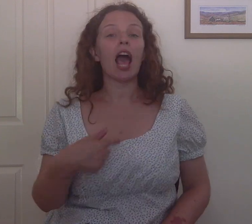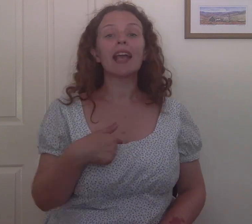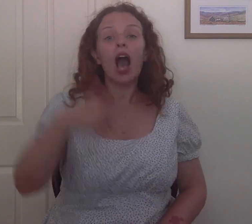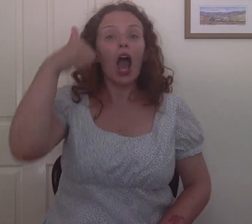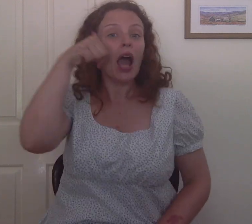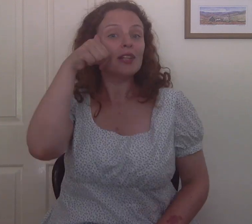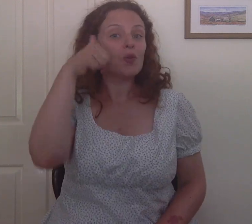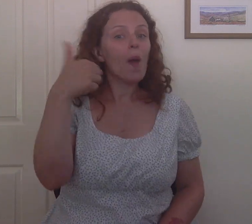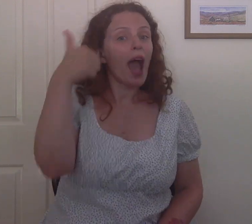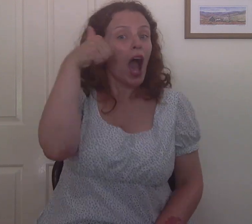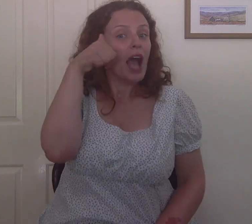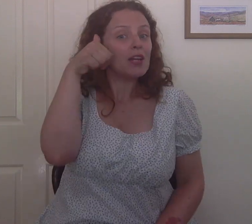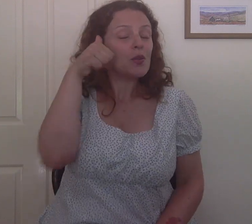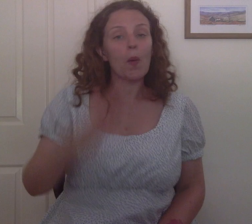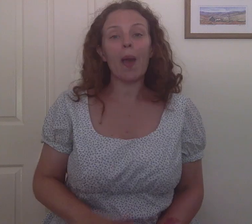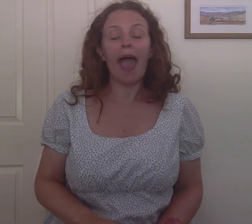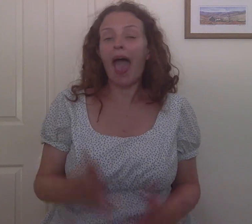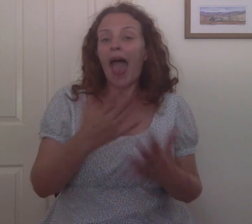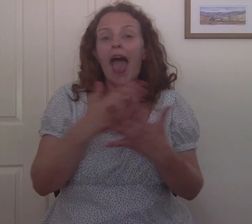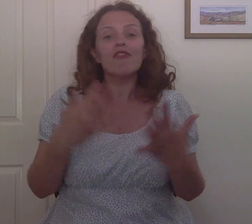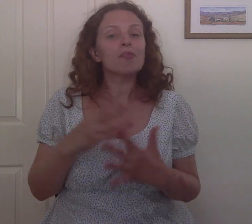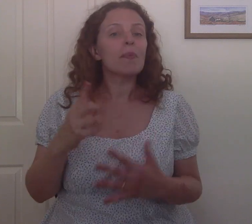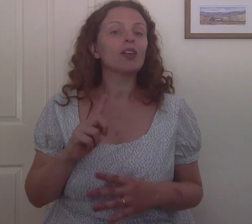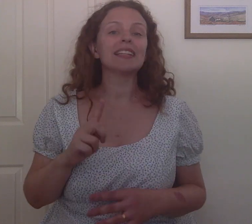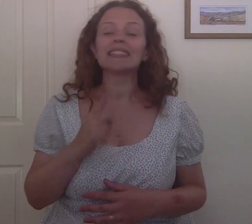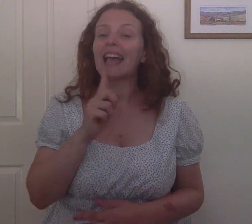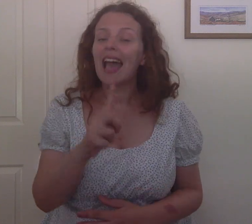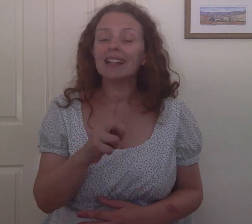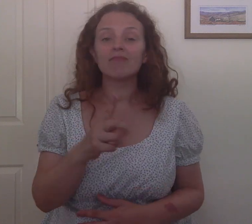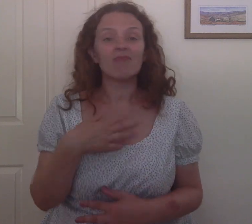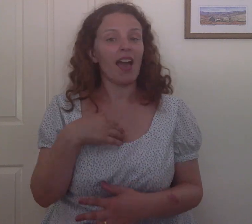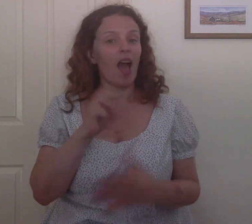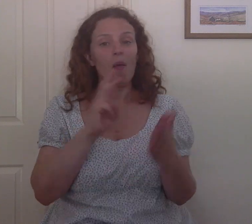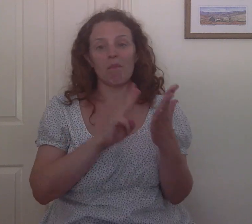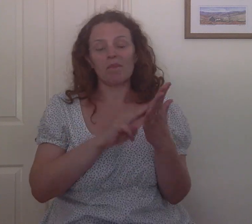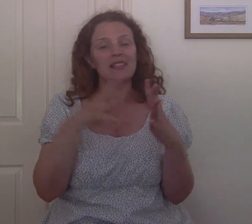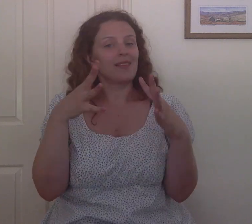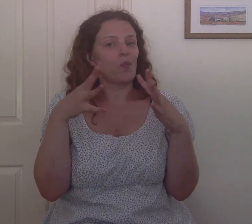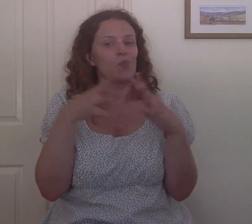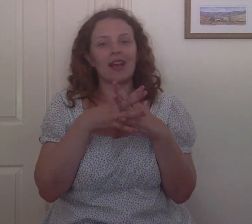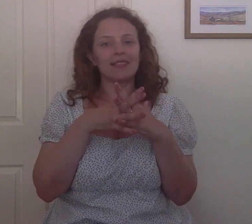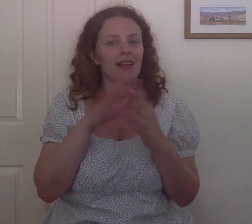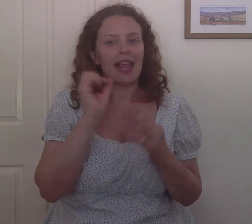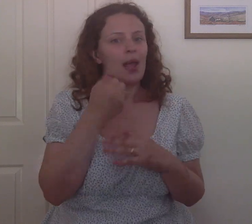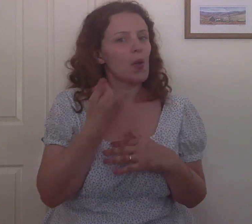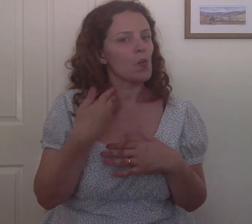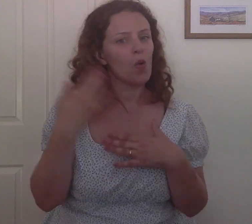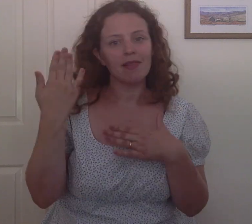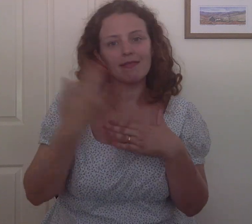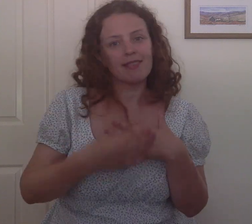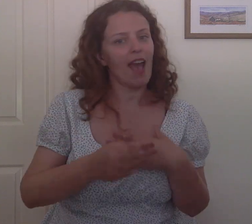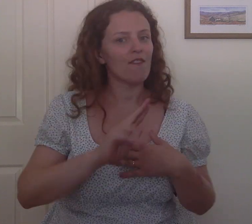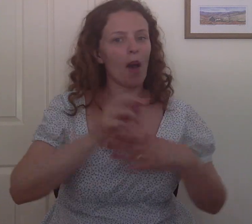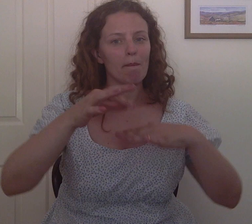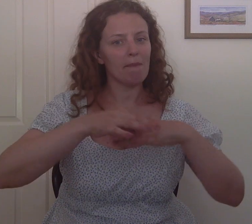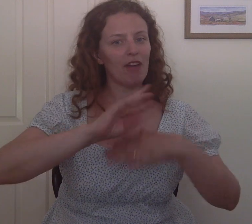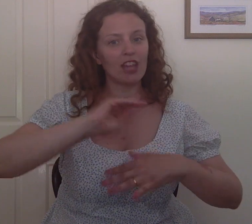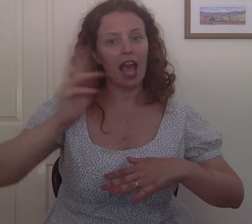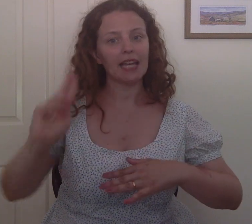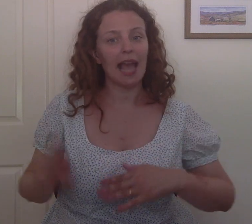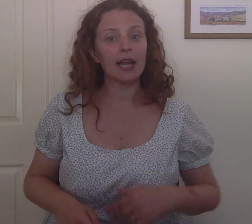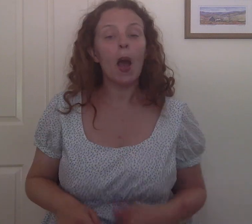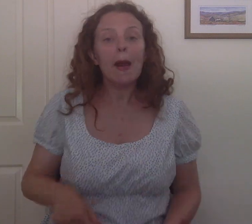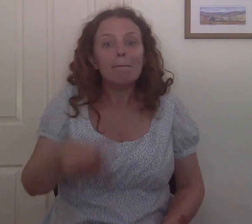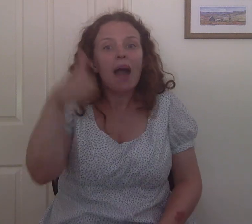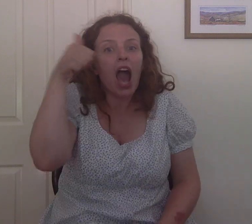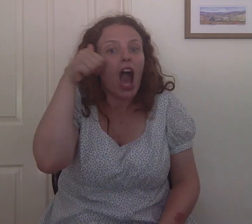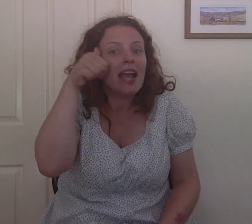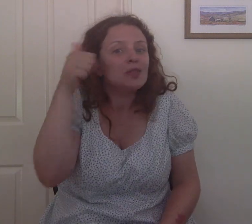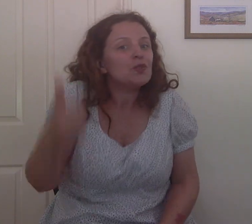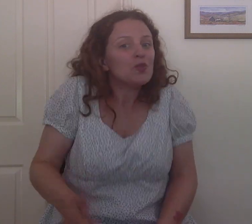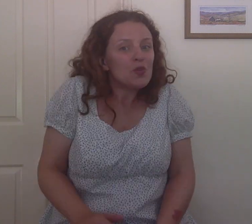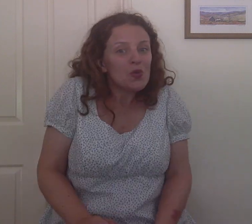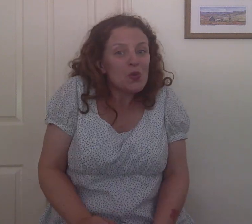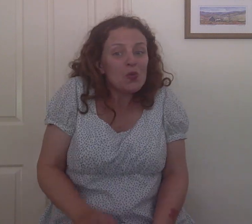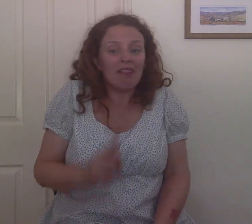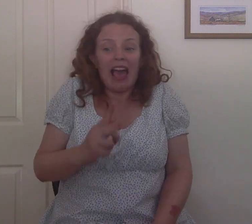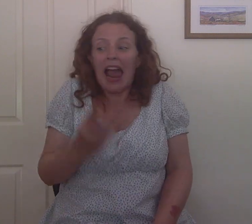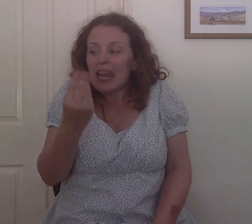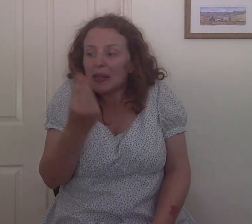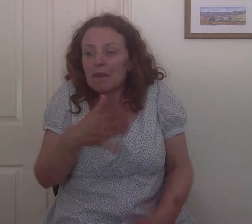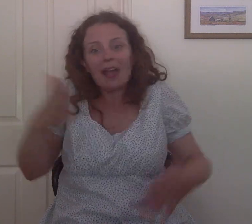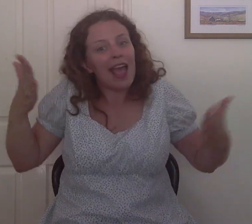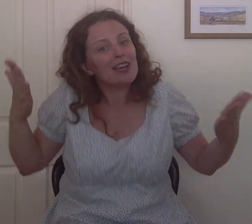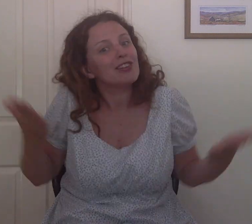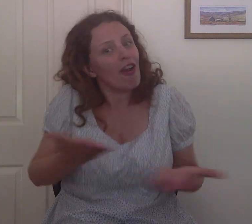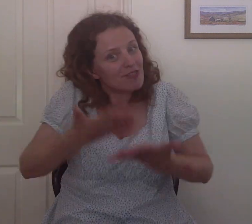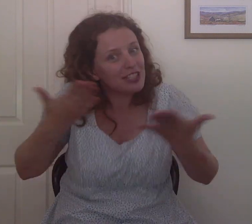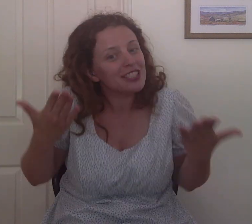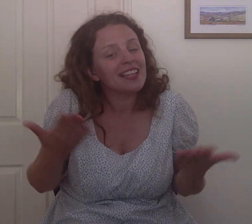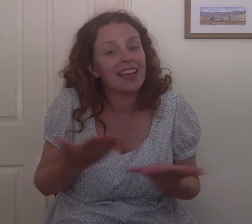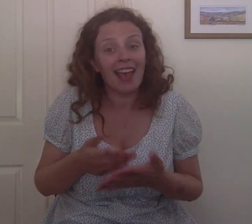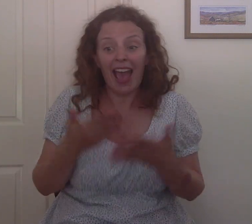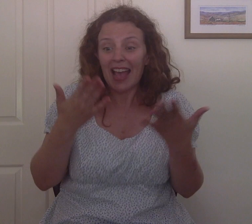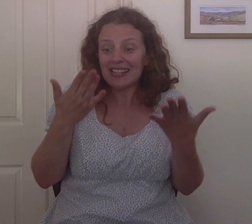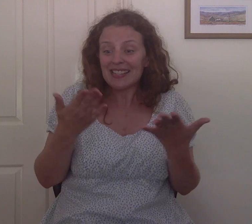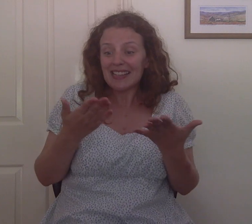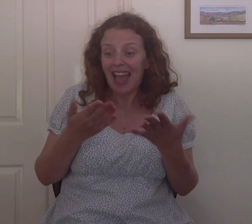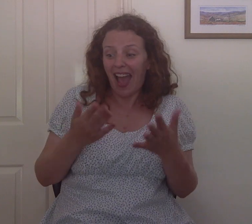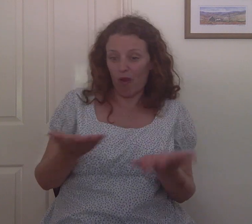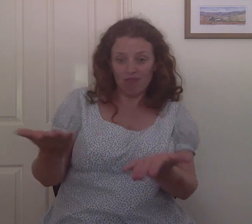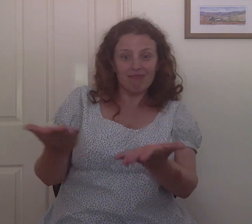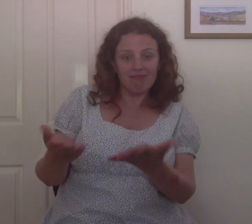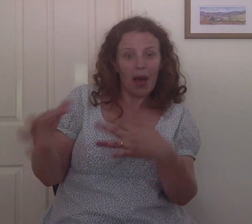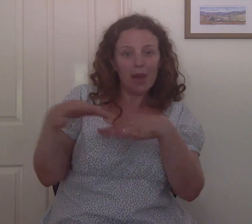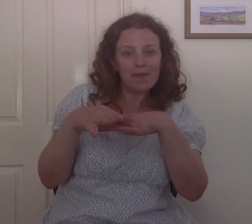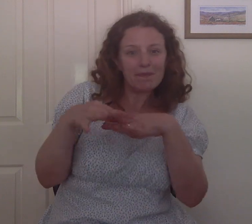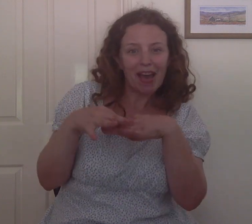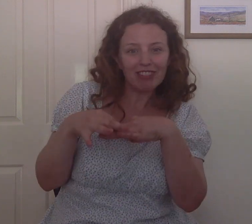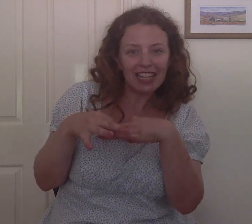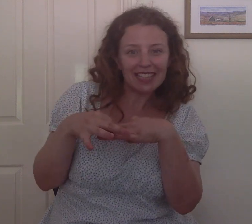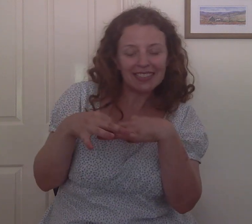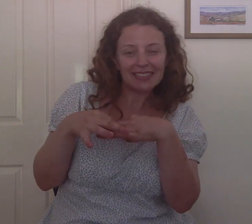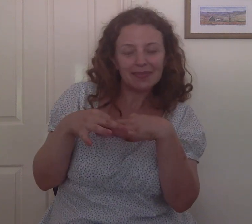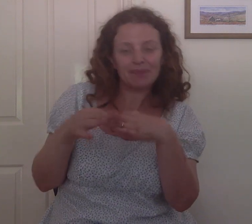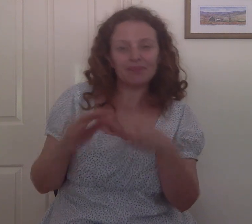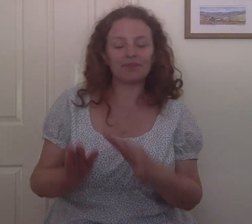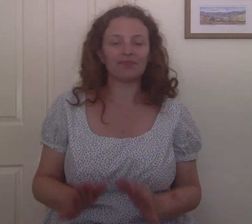"I knew, everybody said Mr Weston would never marry again, I knew with a little bit of encouraging, now look, they're married."